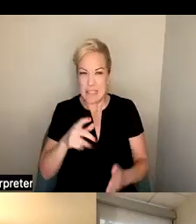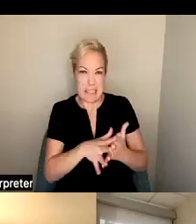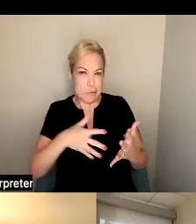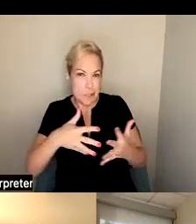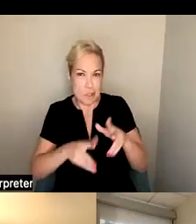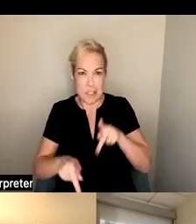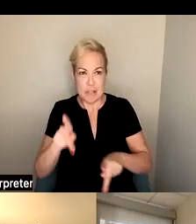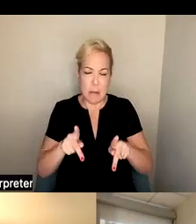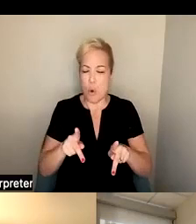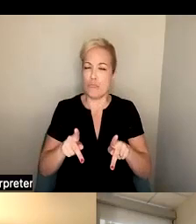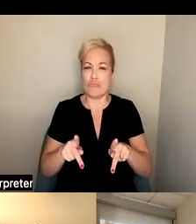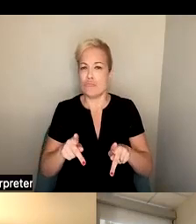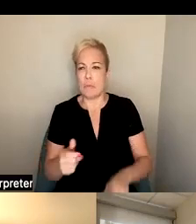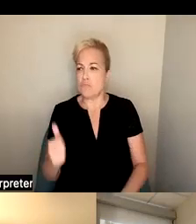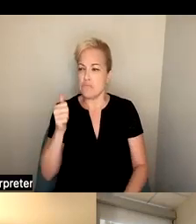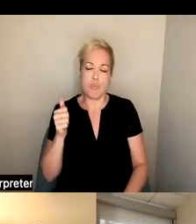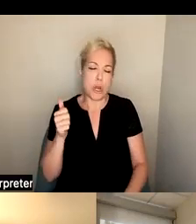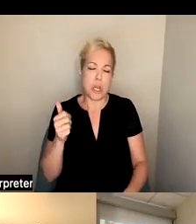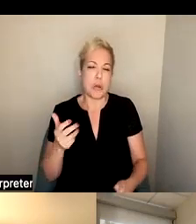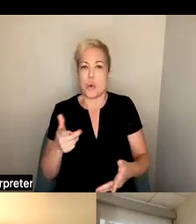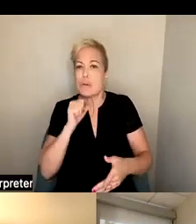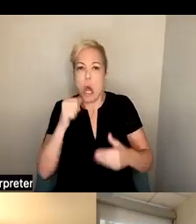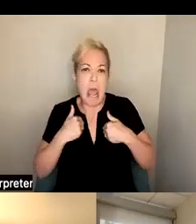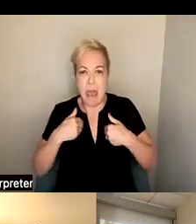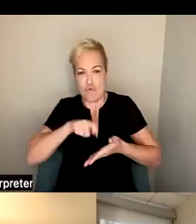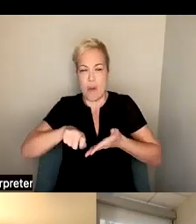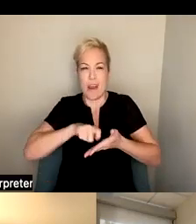that for a variety of reasons, maybe we didn't have the alphanumeric form of writing and the,